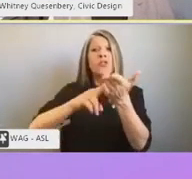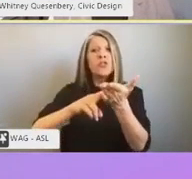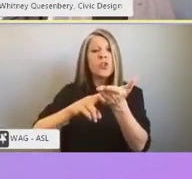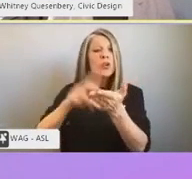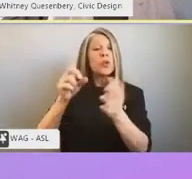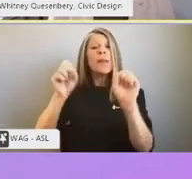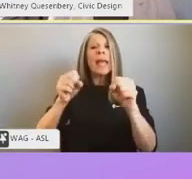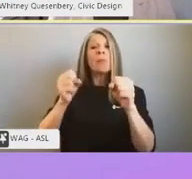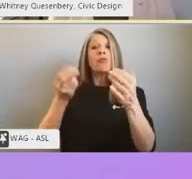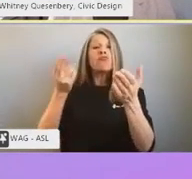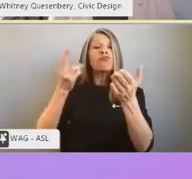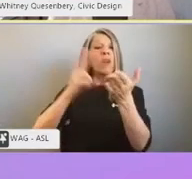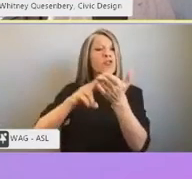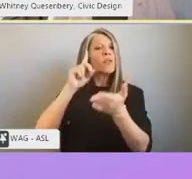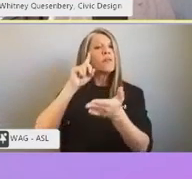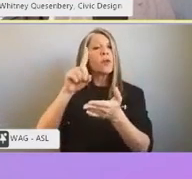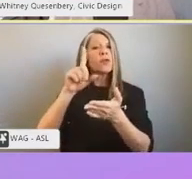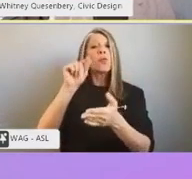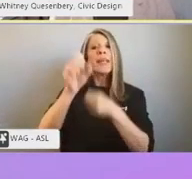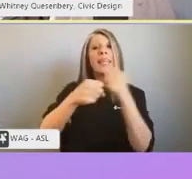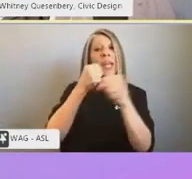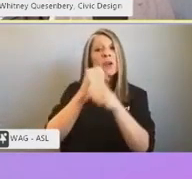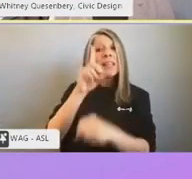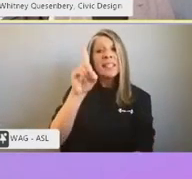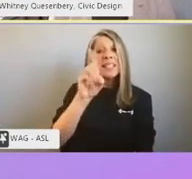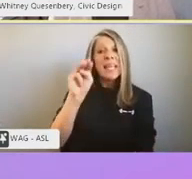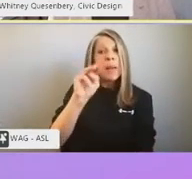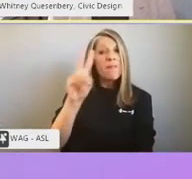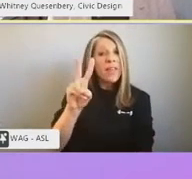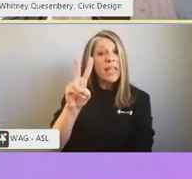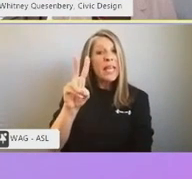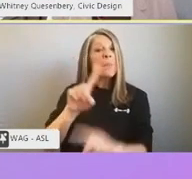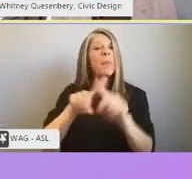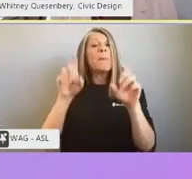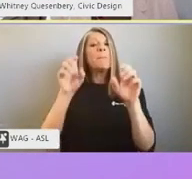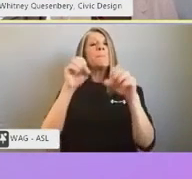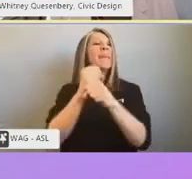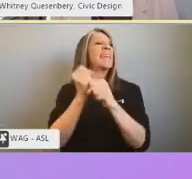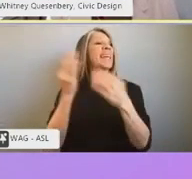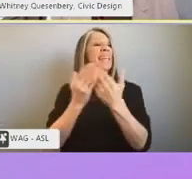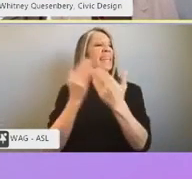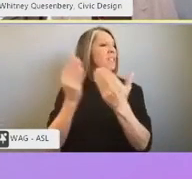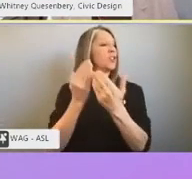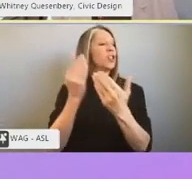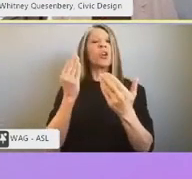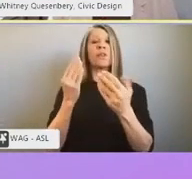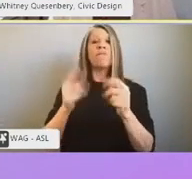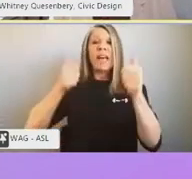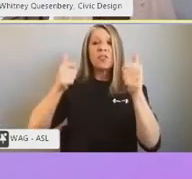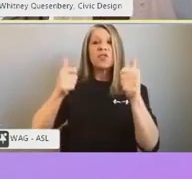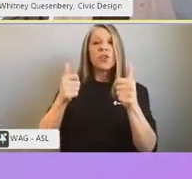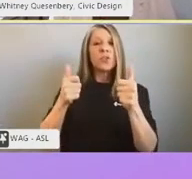than having to go down to the office and get a paper form, you can register double that we have been able to register